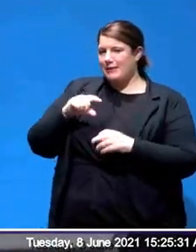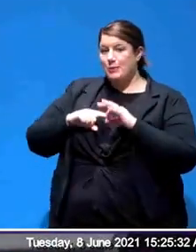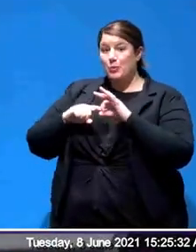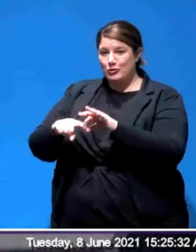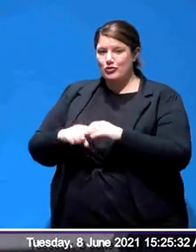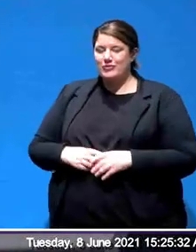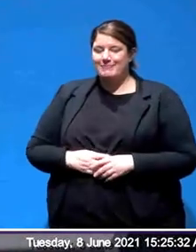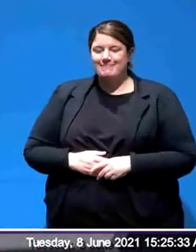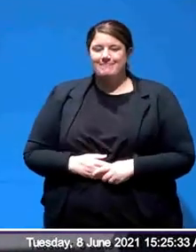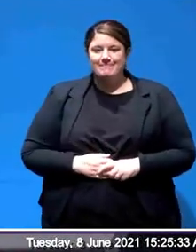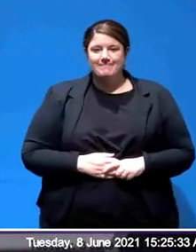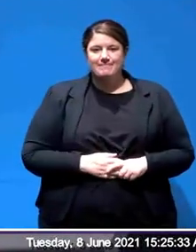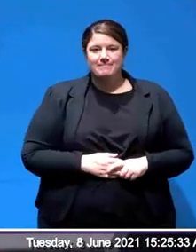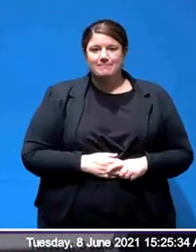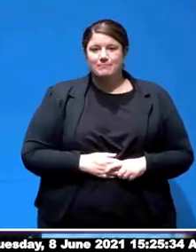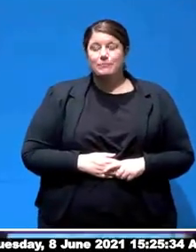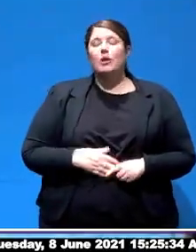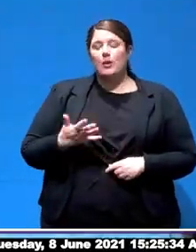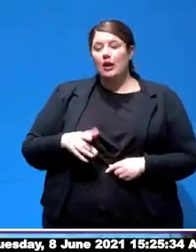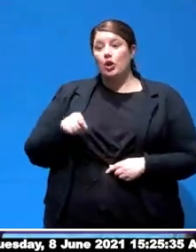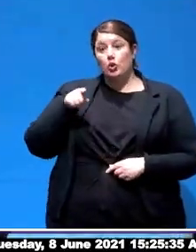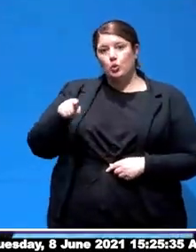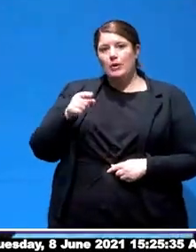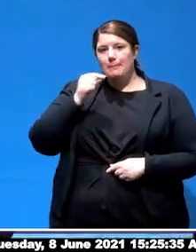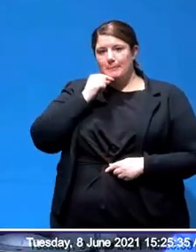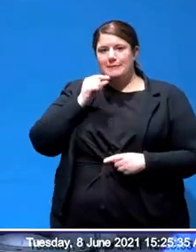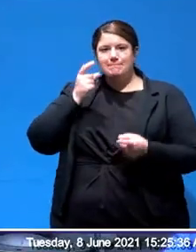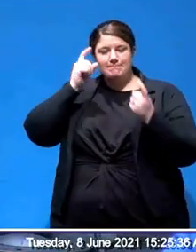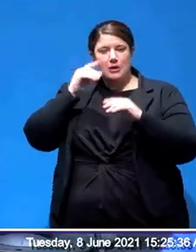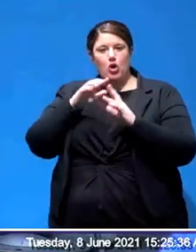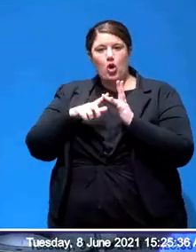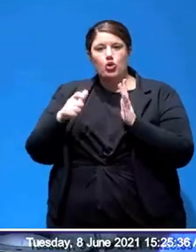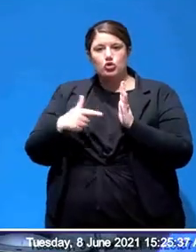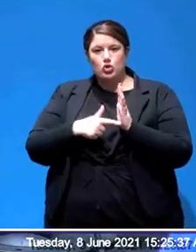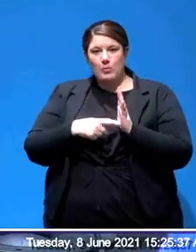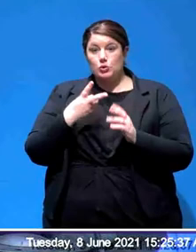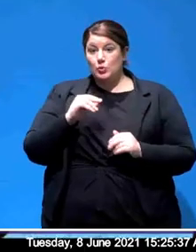So you had some concerns in October 2018 about N Street; is that fair?